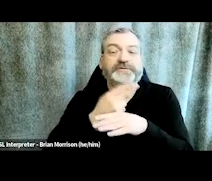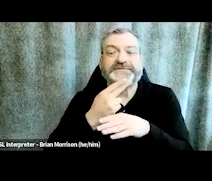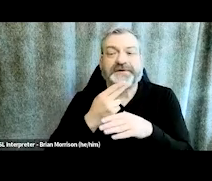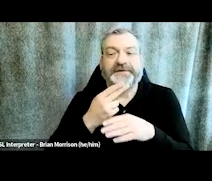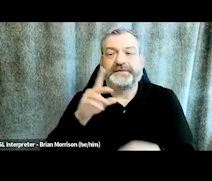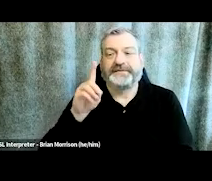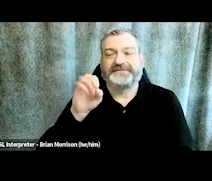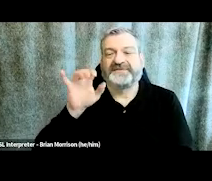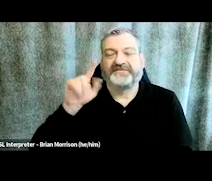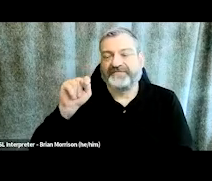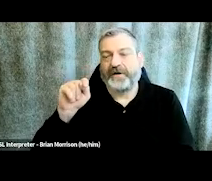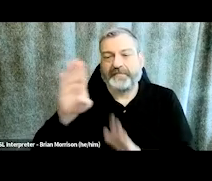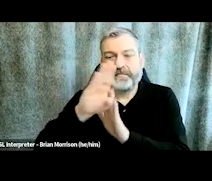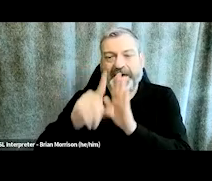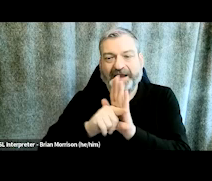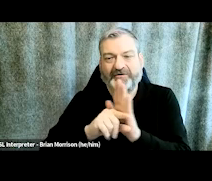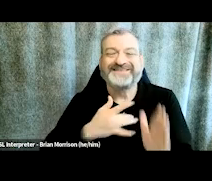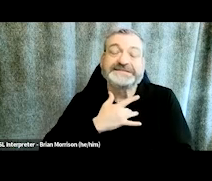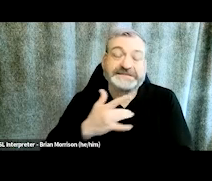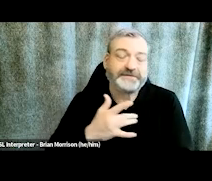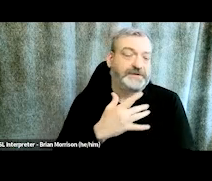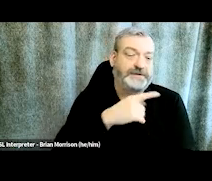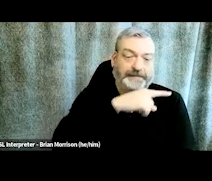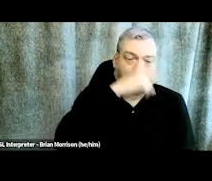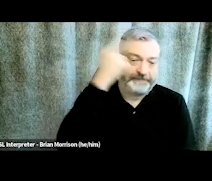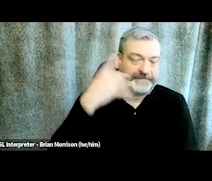They're generally going to be black and white or some dark gray and white.